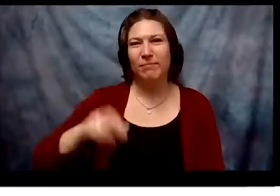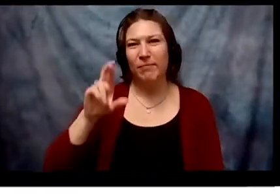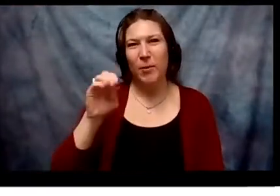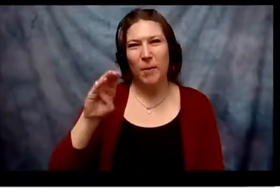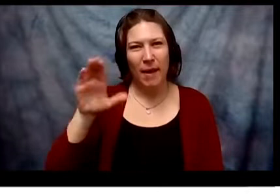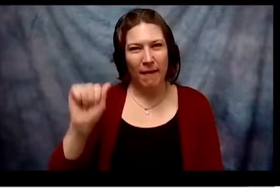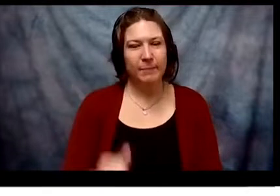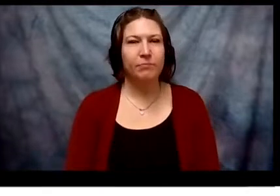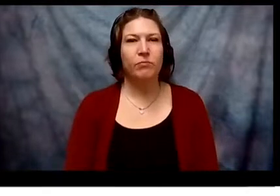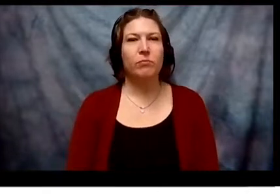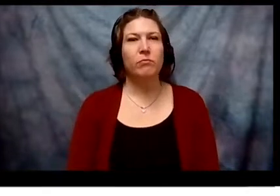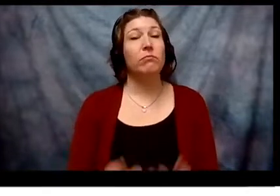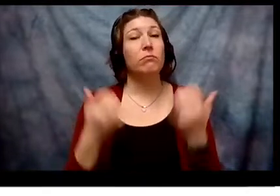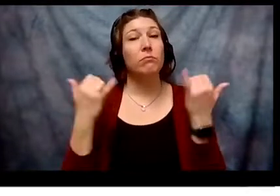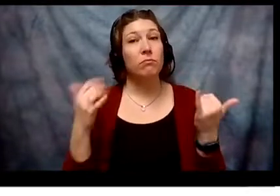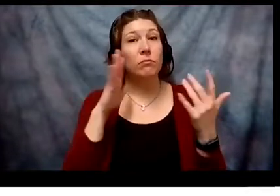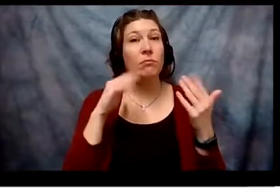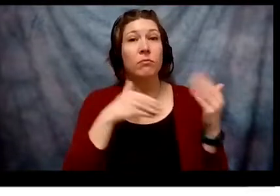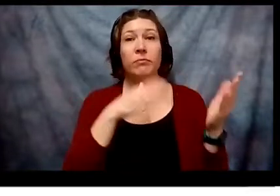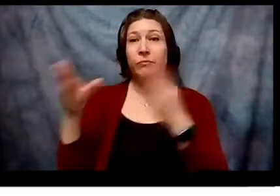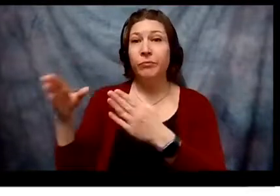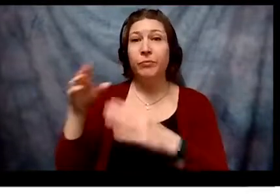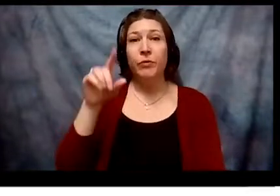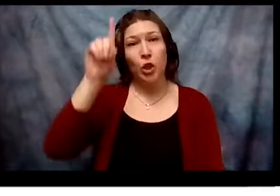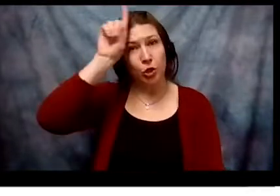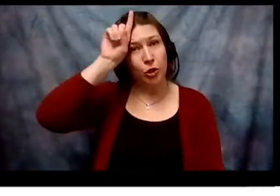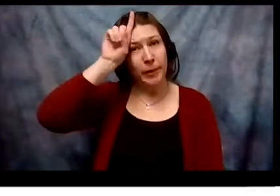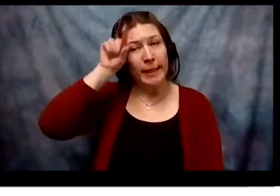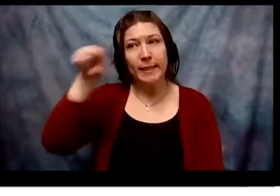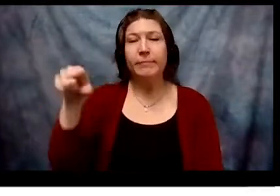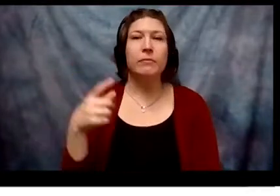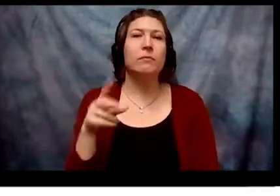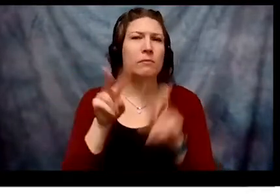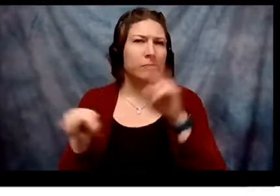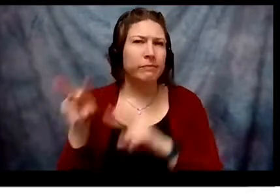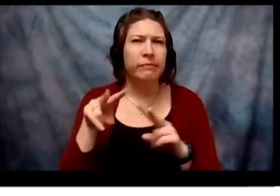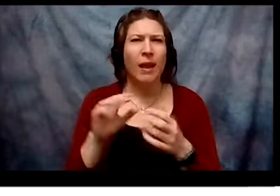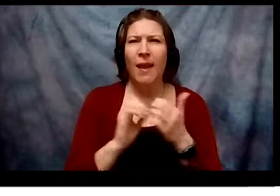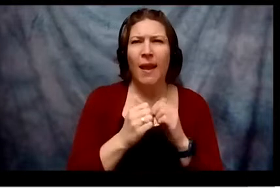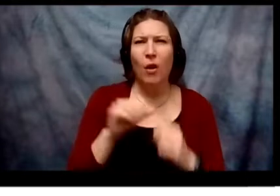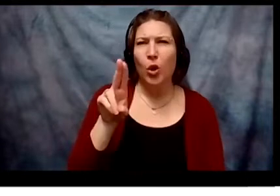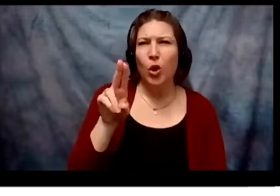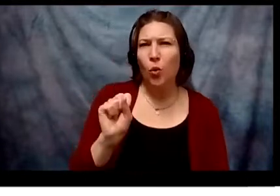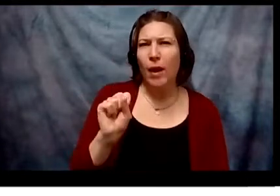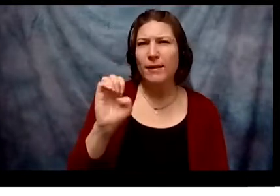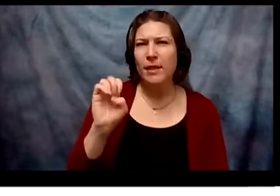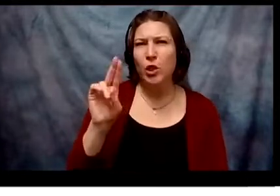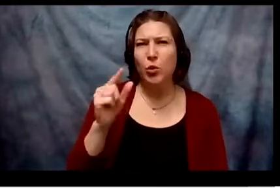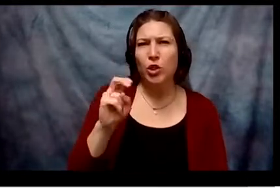Now let's go to Germany for a moment and look at how US eugenics influenced